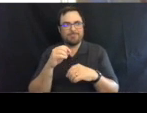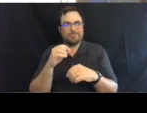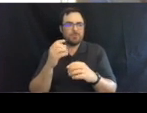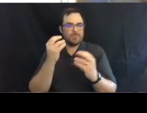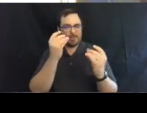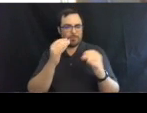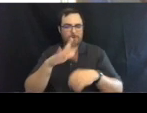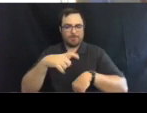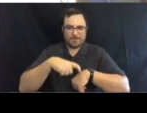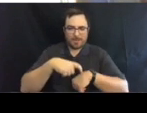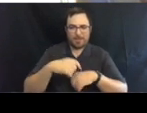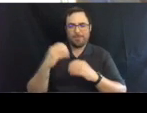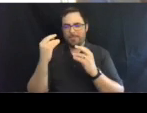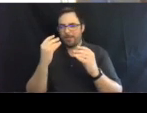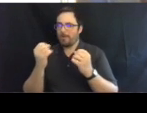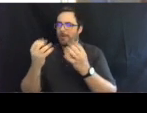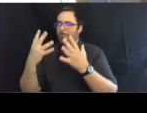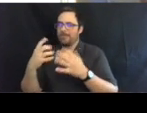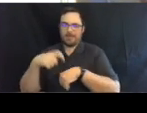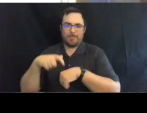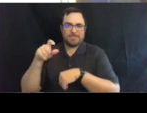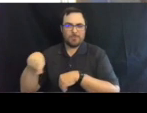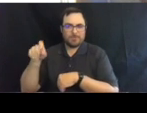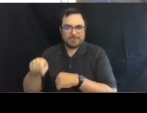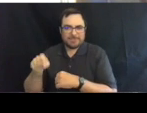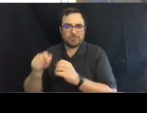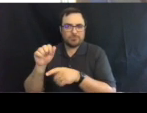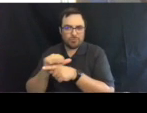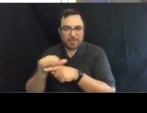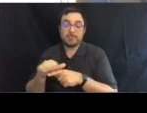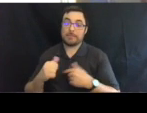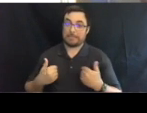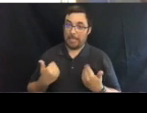drill before you move on? Littles tend to lose interest in this